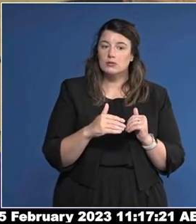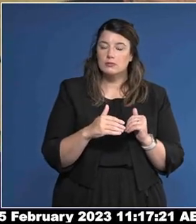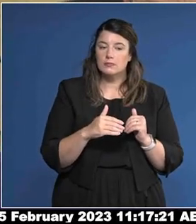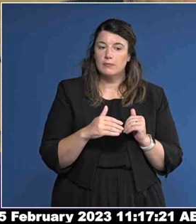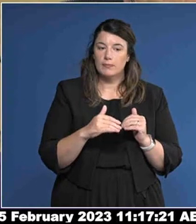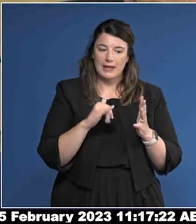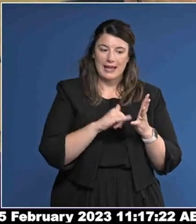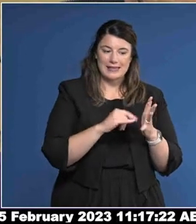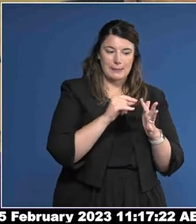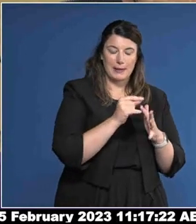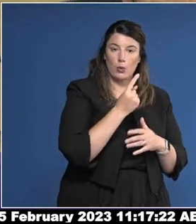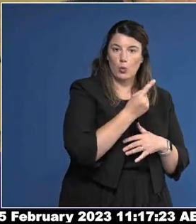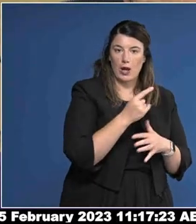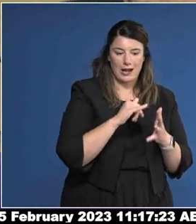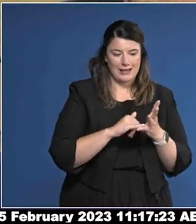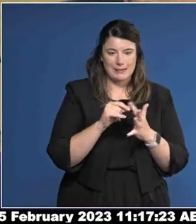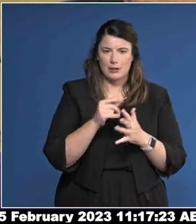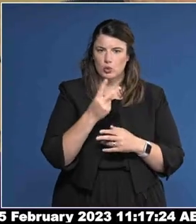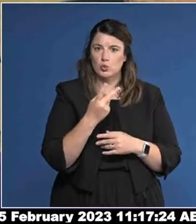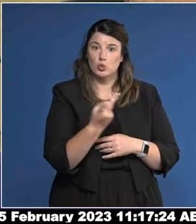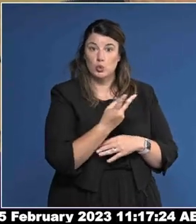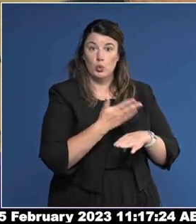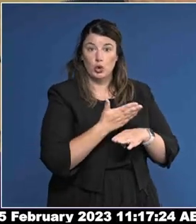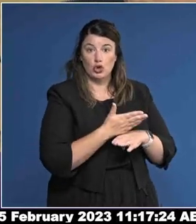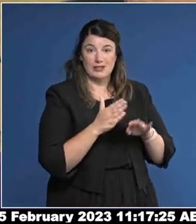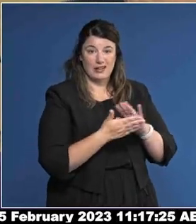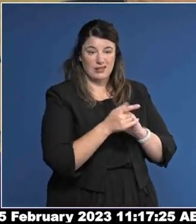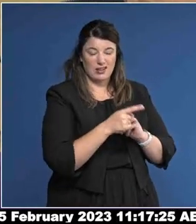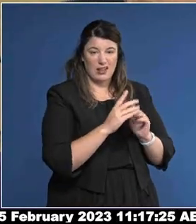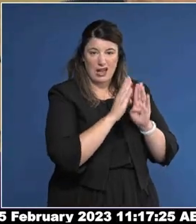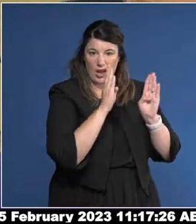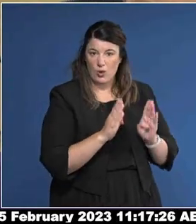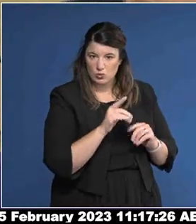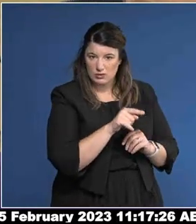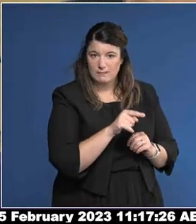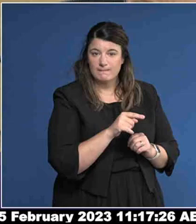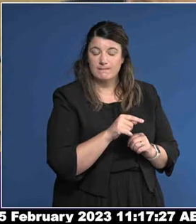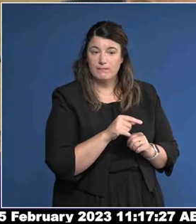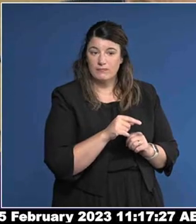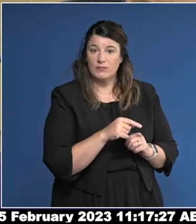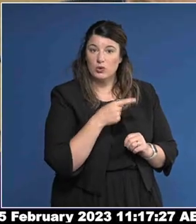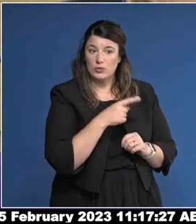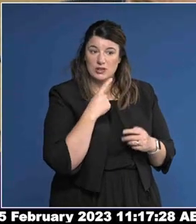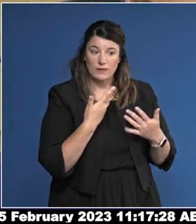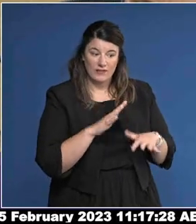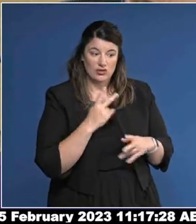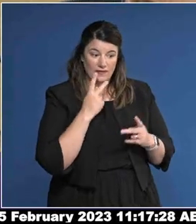and SP2, and I asked you what changes had occurred. I think your evidence yesterday was you visited the house and there has been the